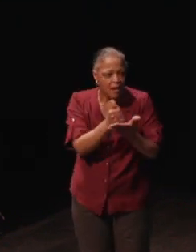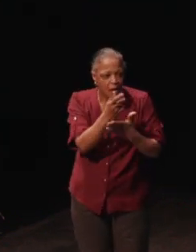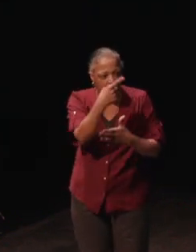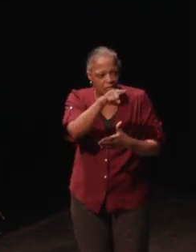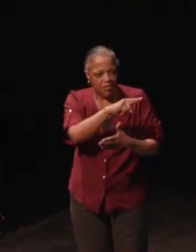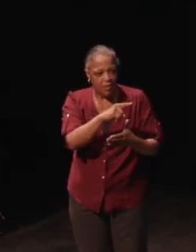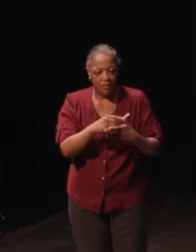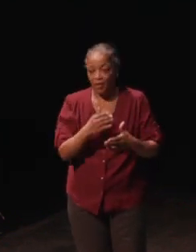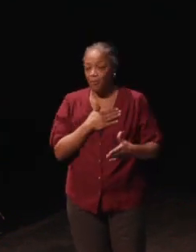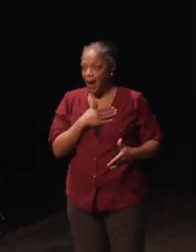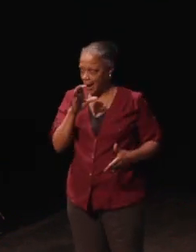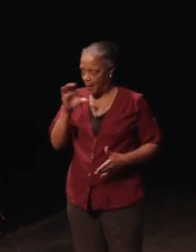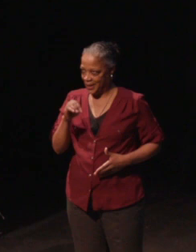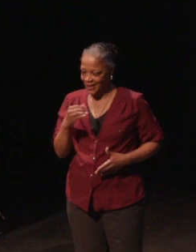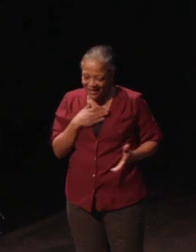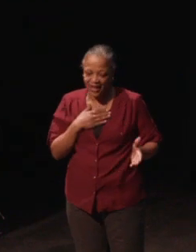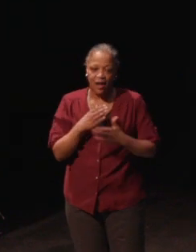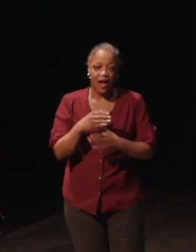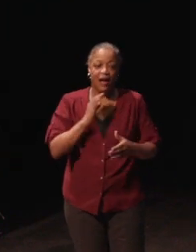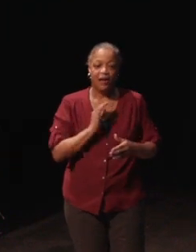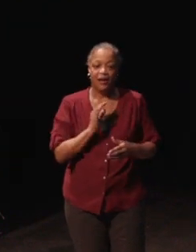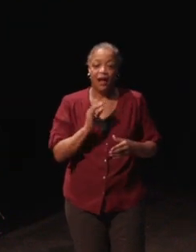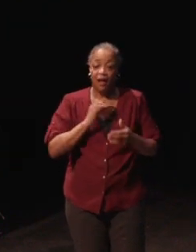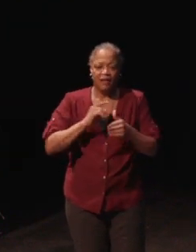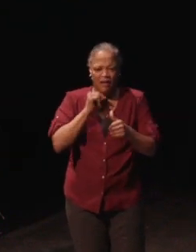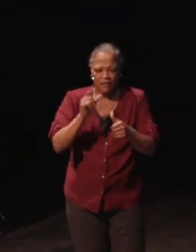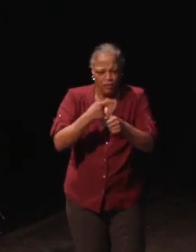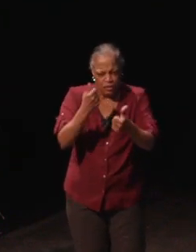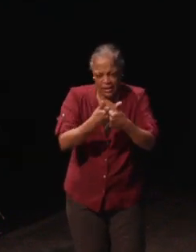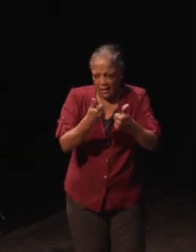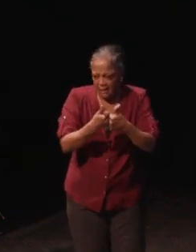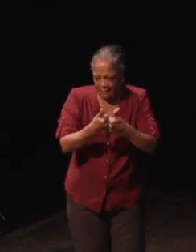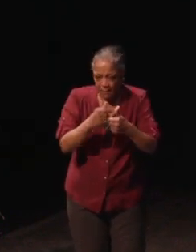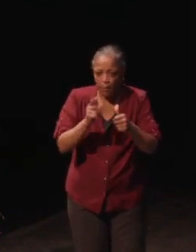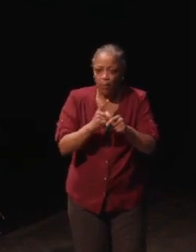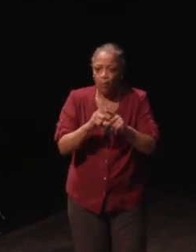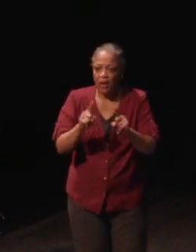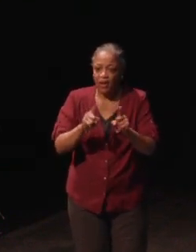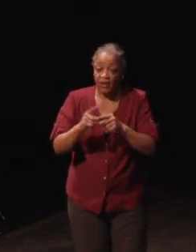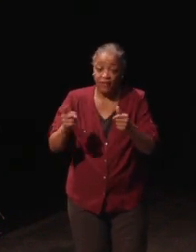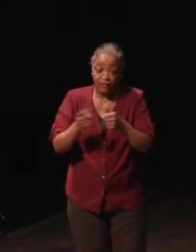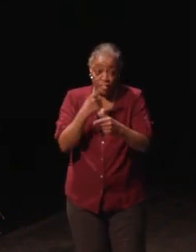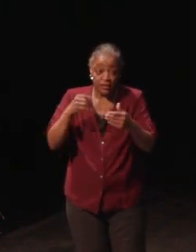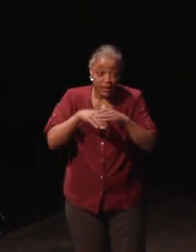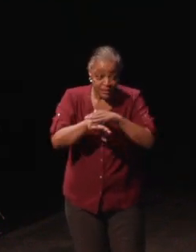well my company has made our game not our first game but our game, first accessible game.